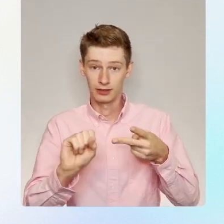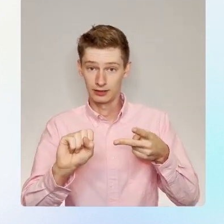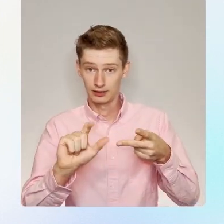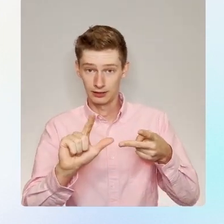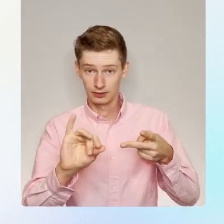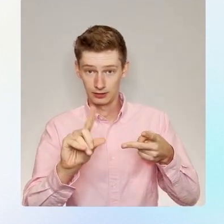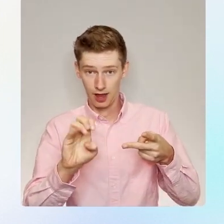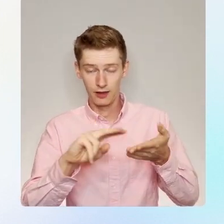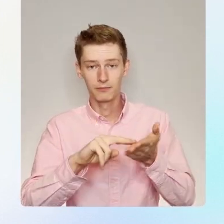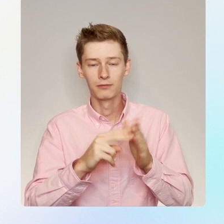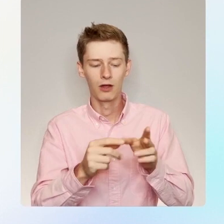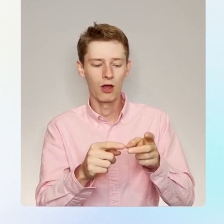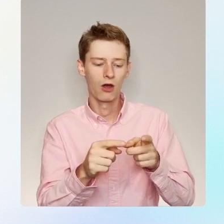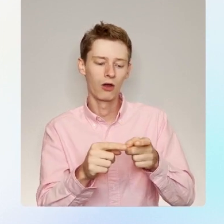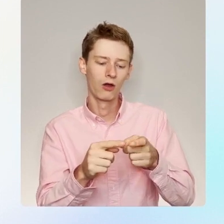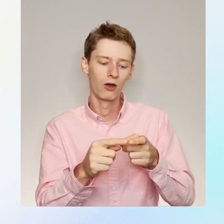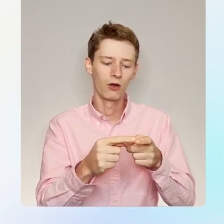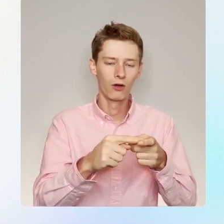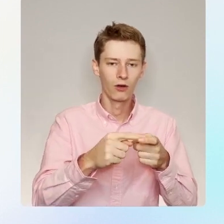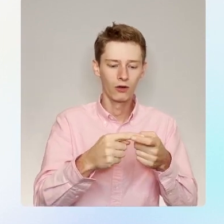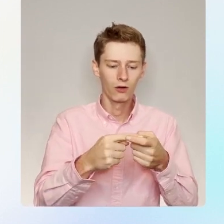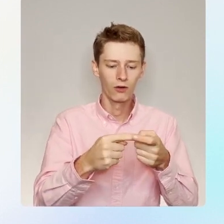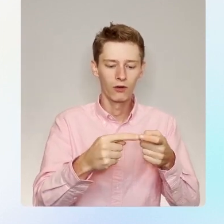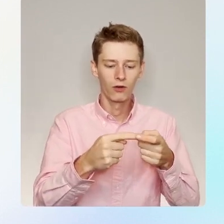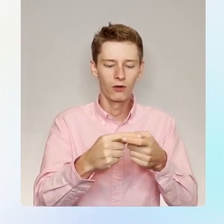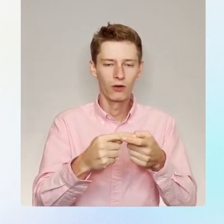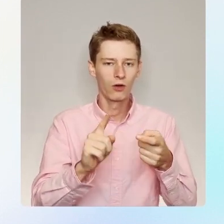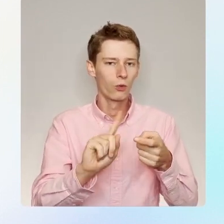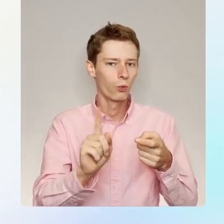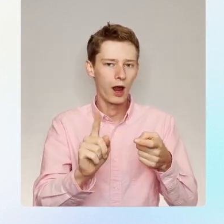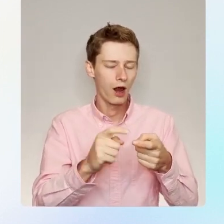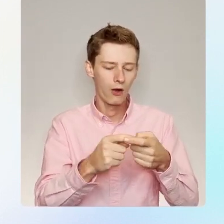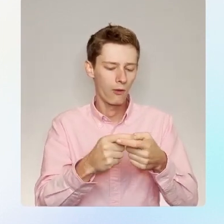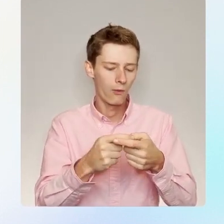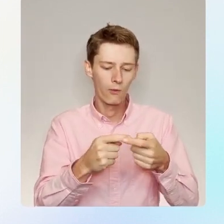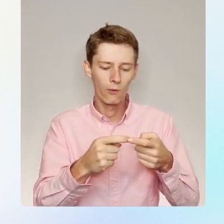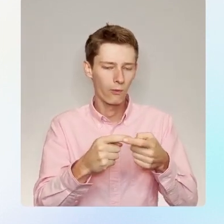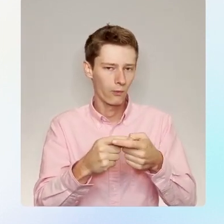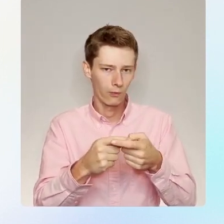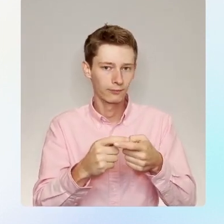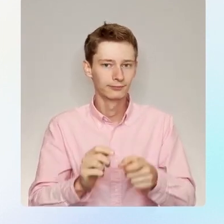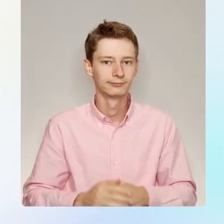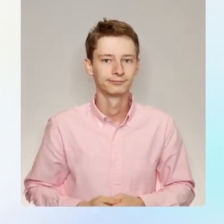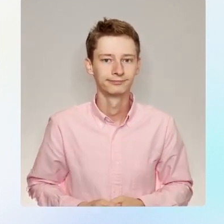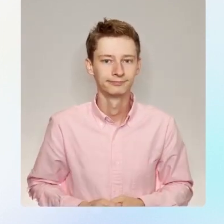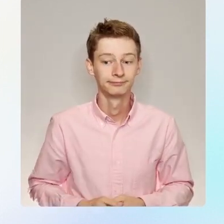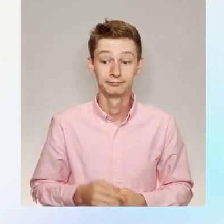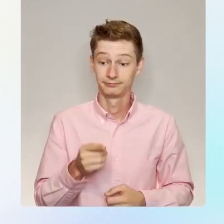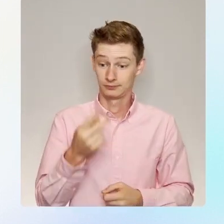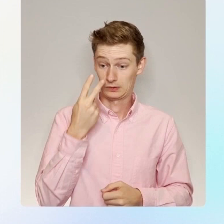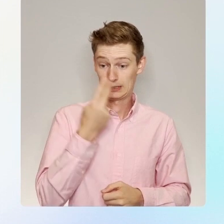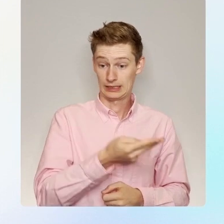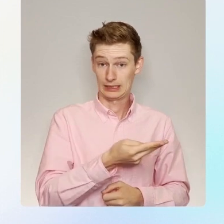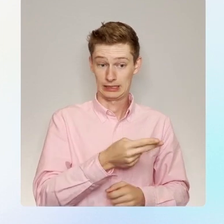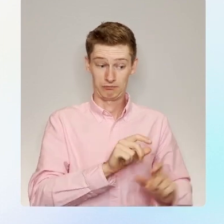how far to the inside or outside the point of contact between your finger and the trigger is. As you can see in this video